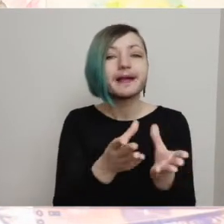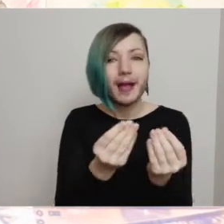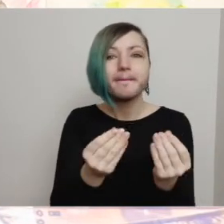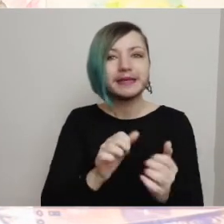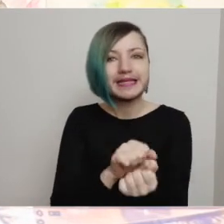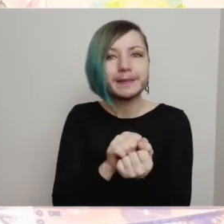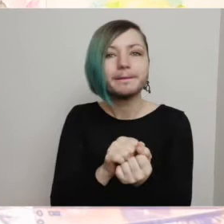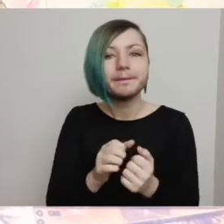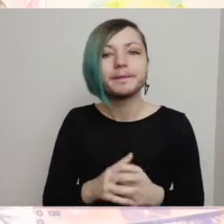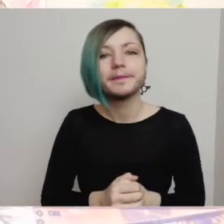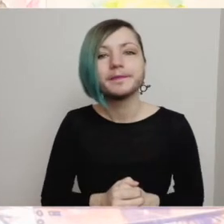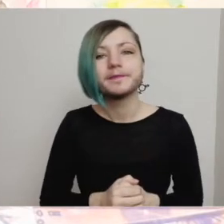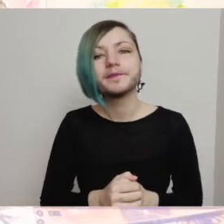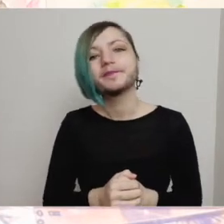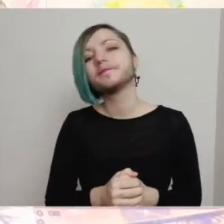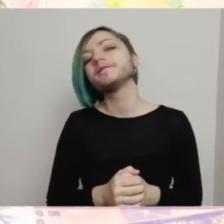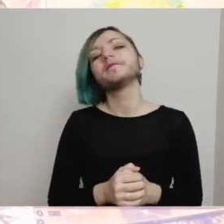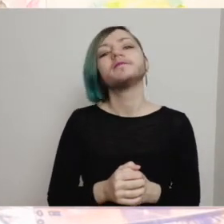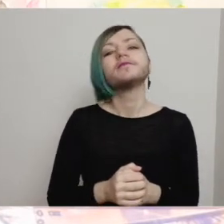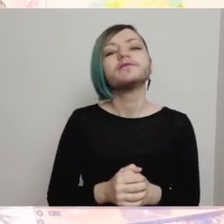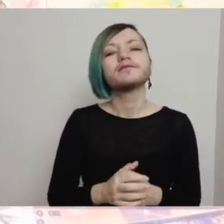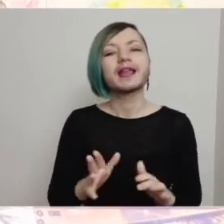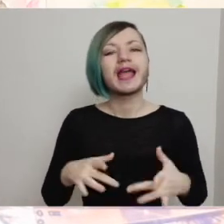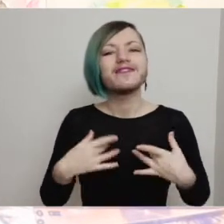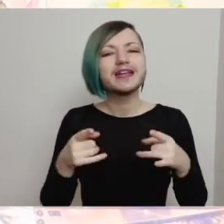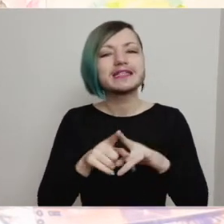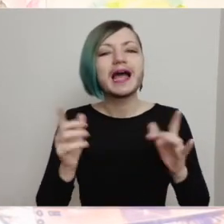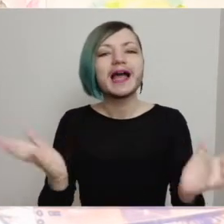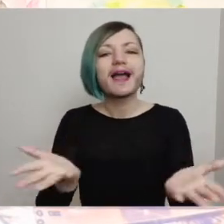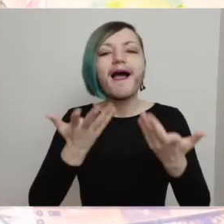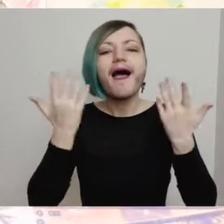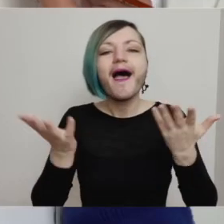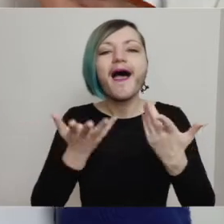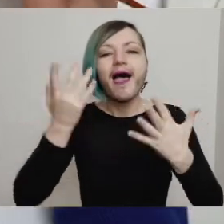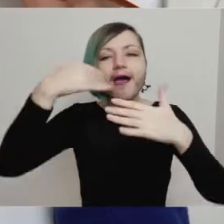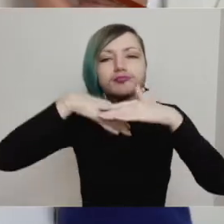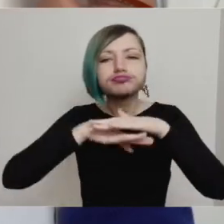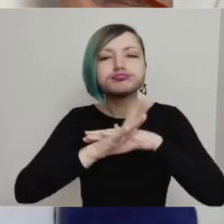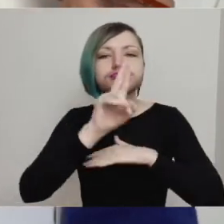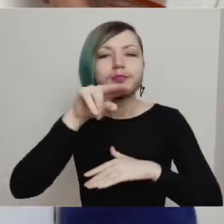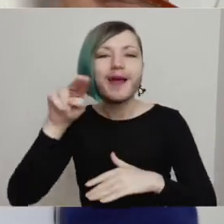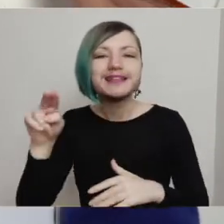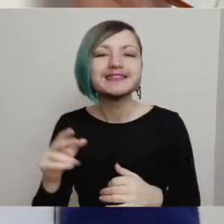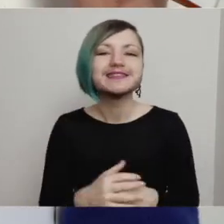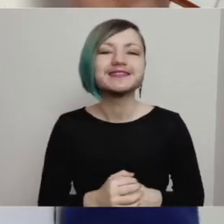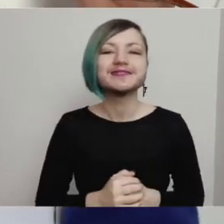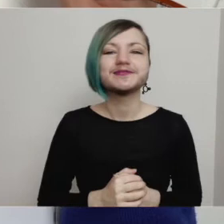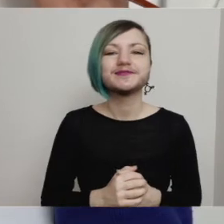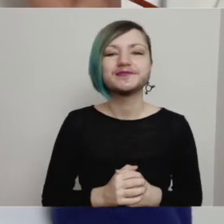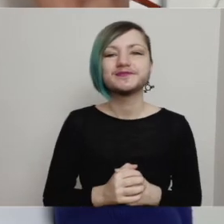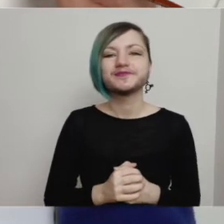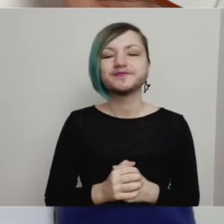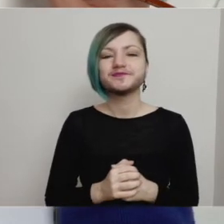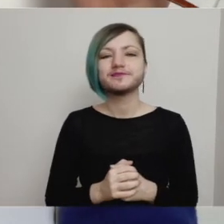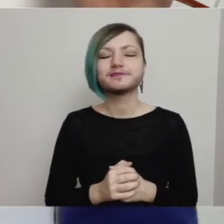it's almost like some air getting into the painting I think it's quite interesting looking at